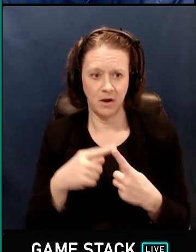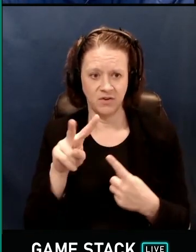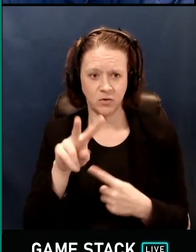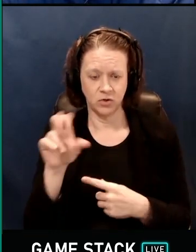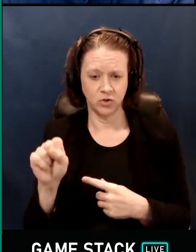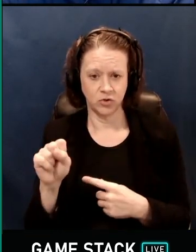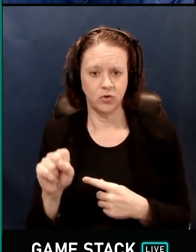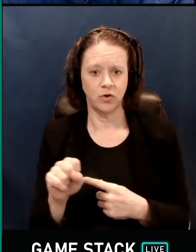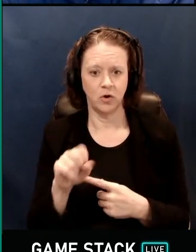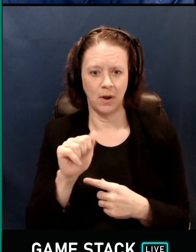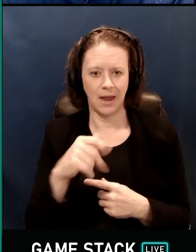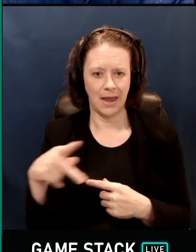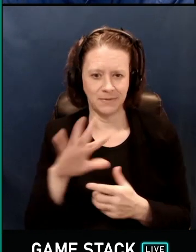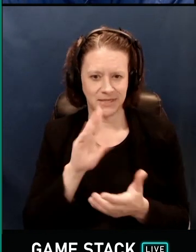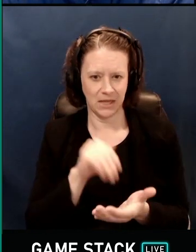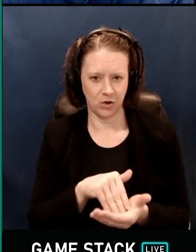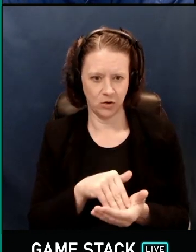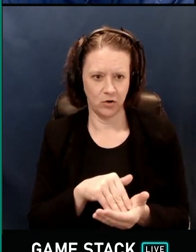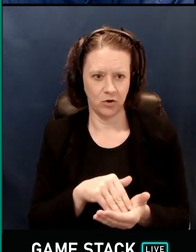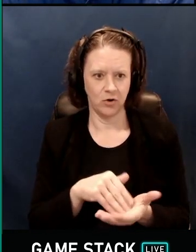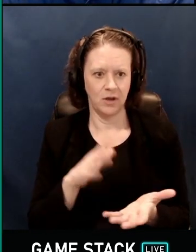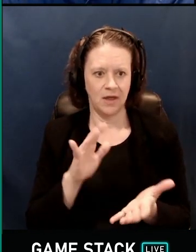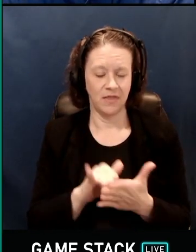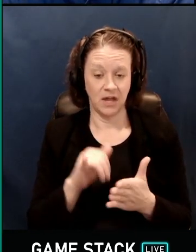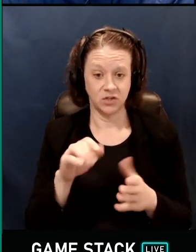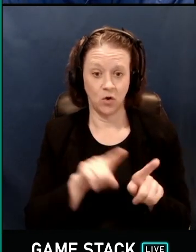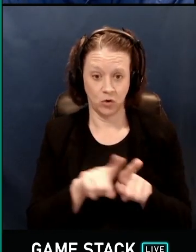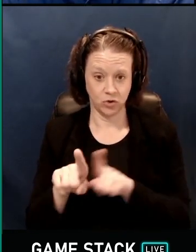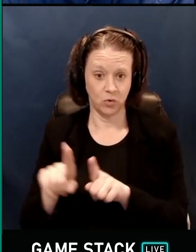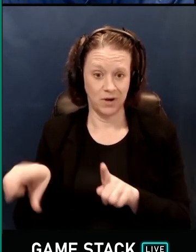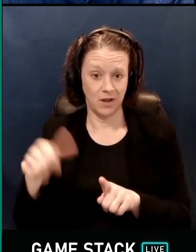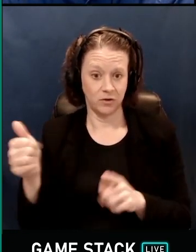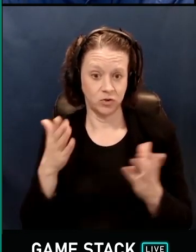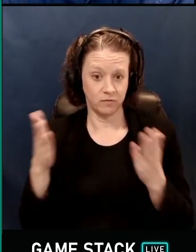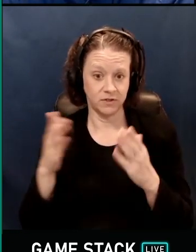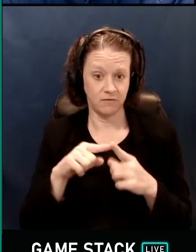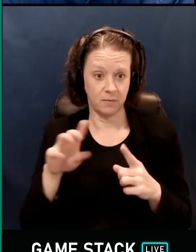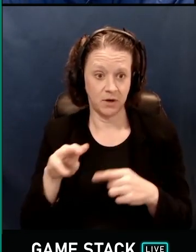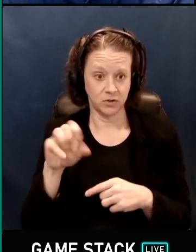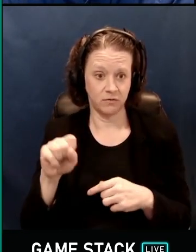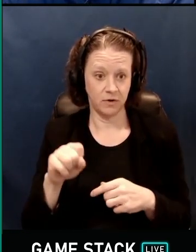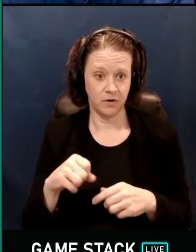It's another service of Microsoft, formerly known as HockeyApp.